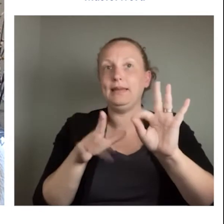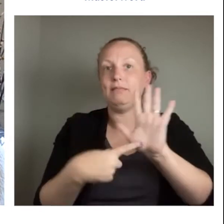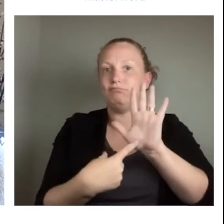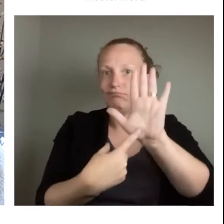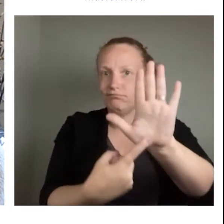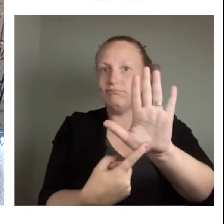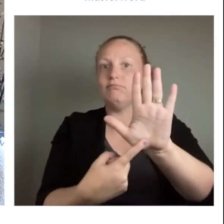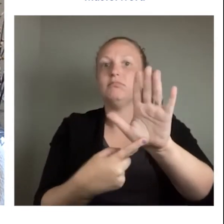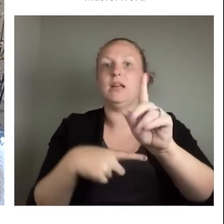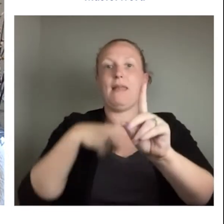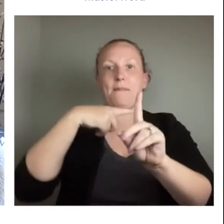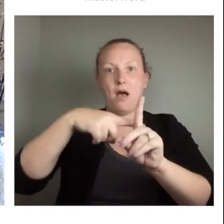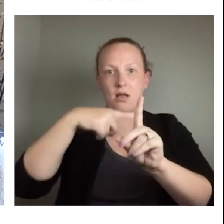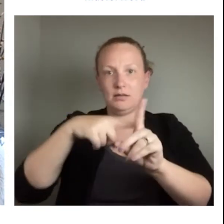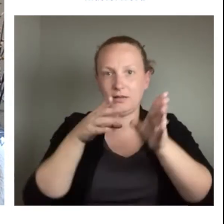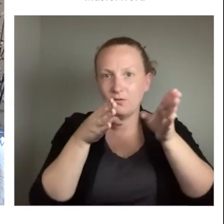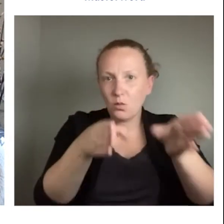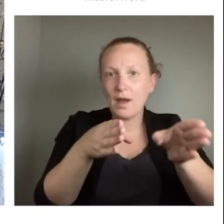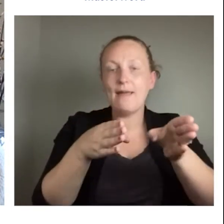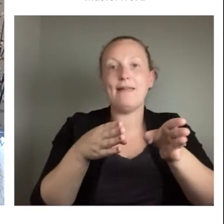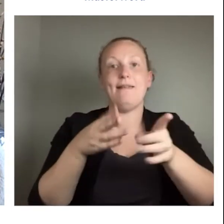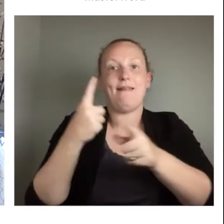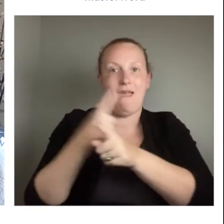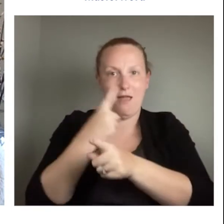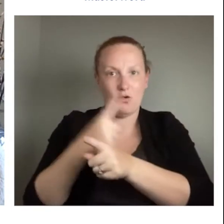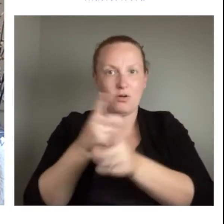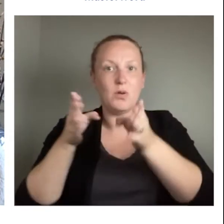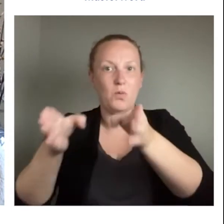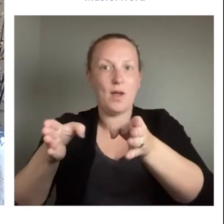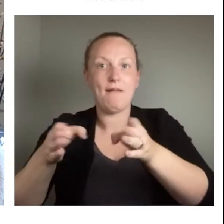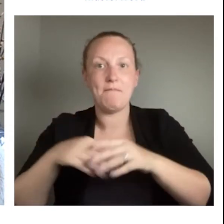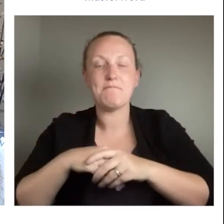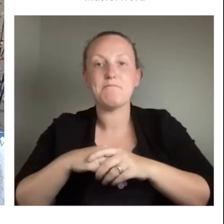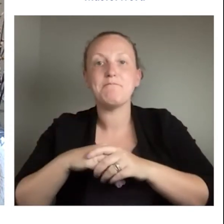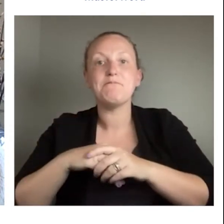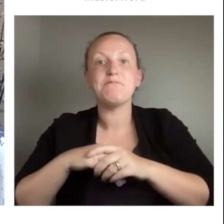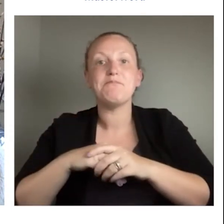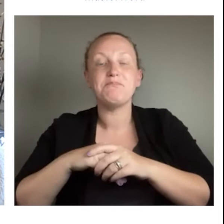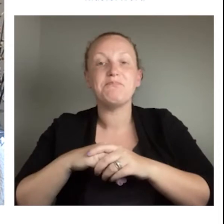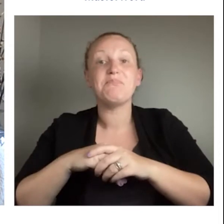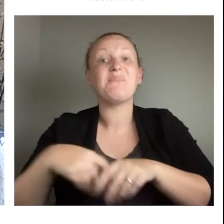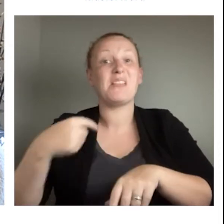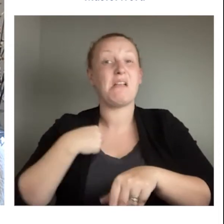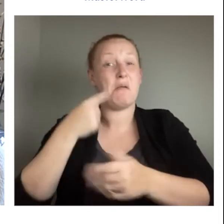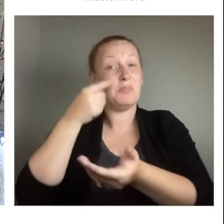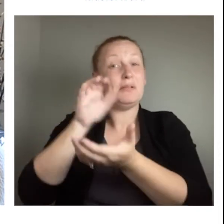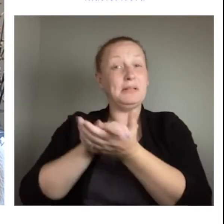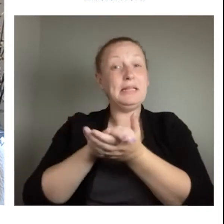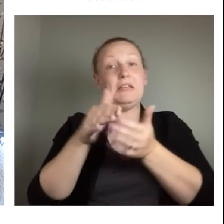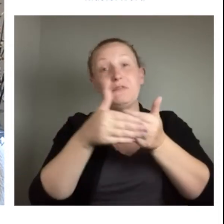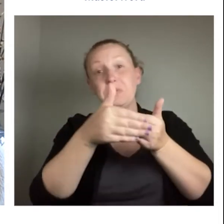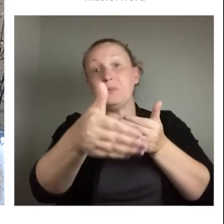a positive way, in an accurate way. So, I do believe that we're going to be challenged. But at the same time this is the